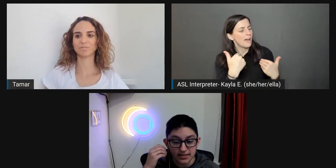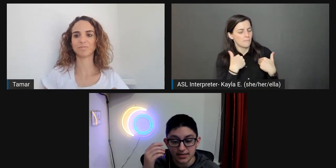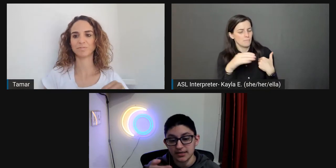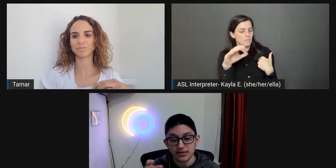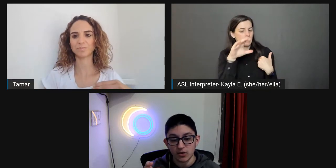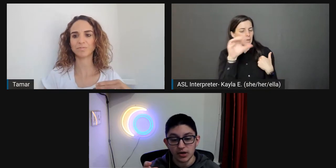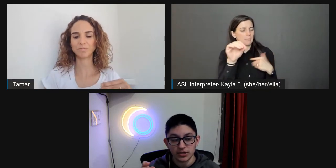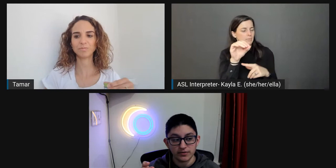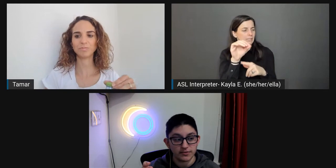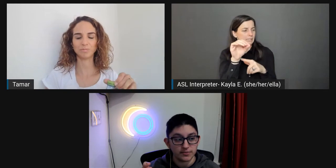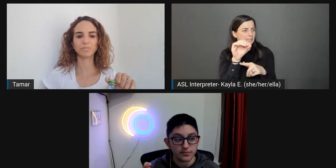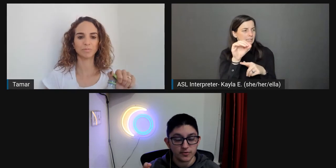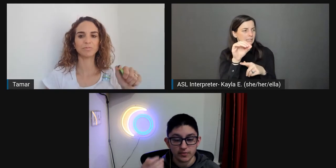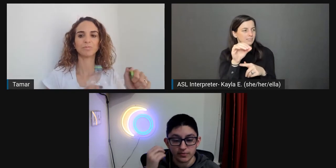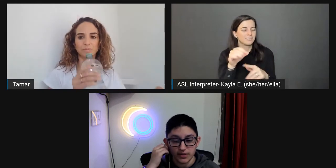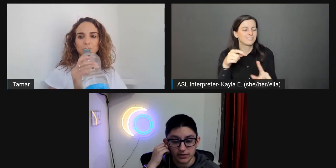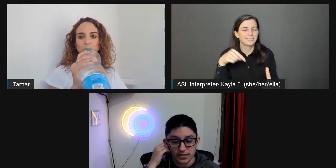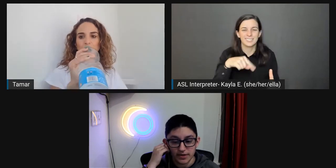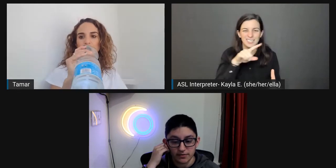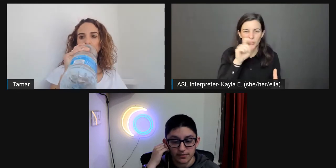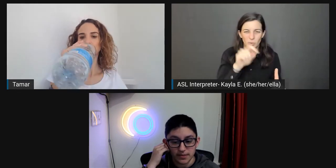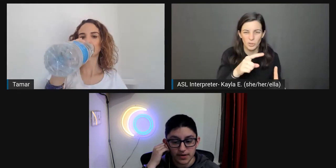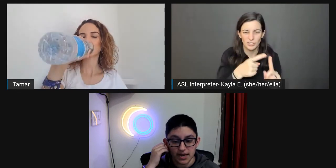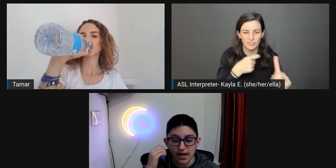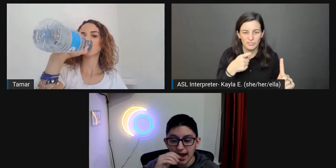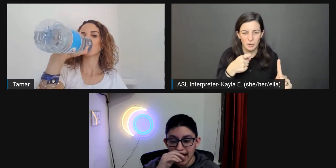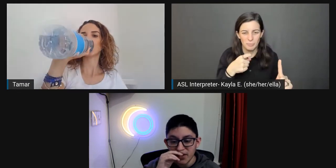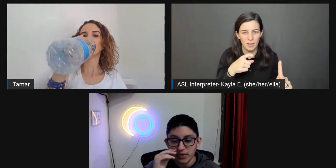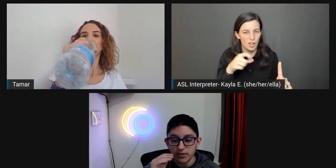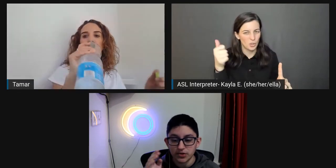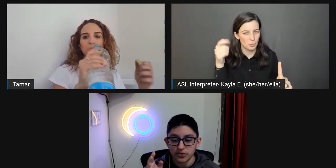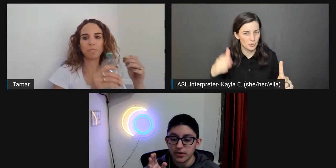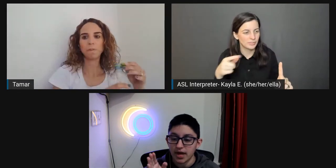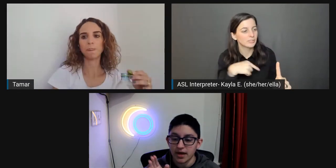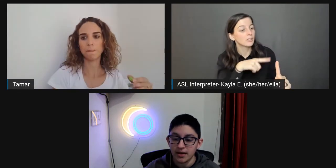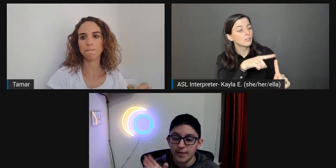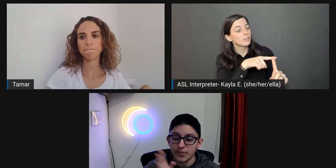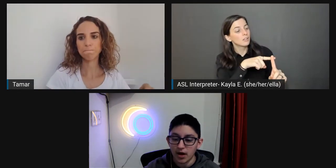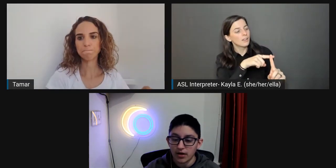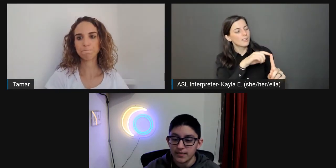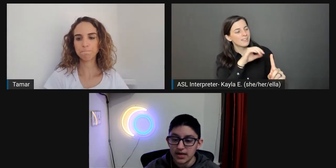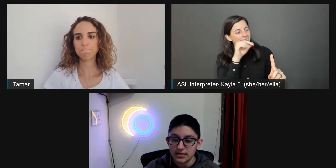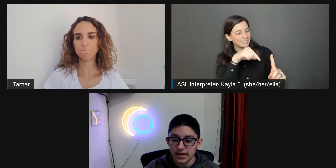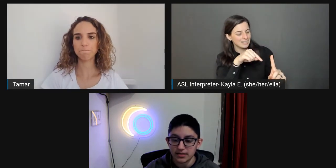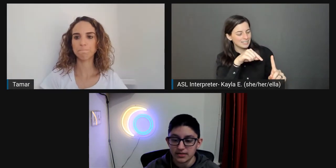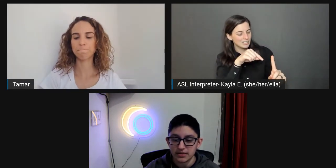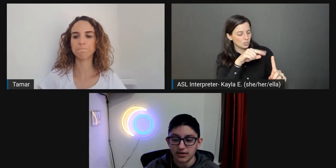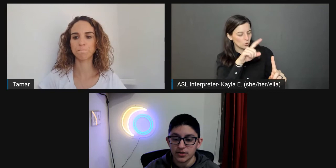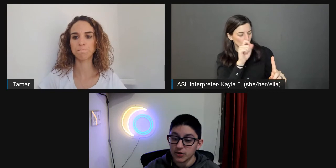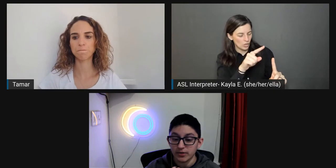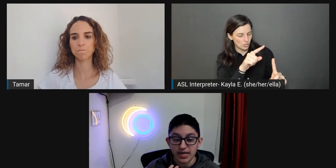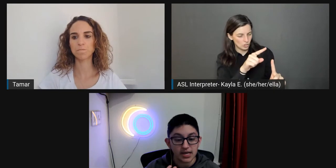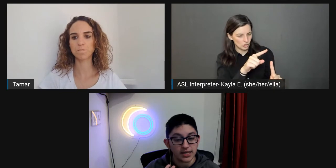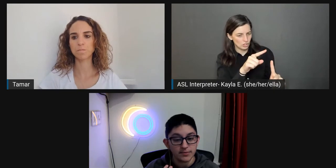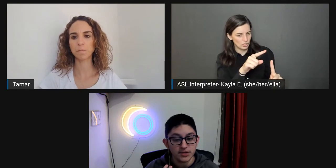This is a question that was submitted from somebody. How can we be sure that the automated tests are doing what they claim to do?